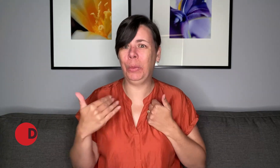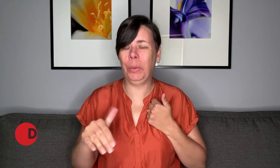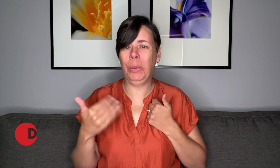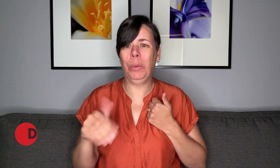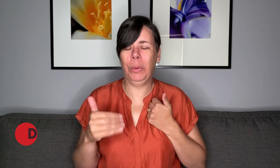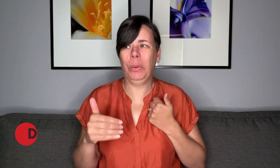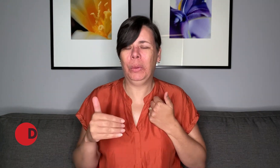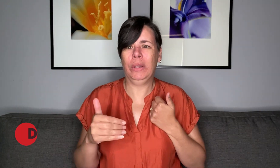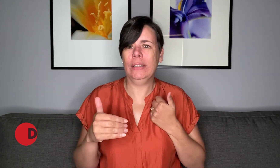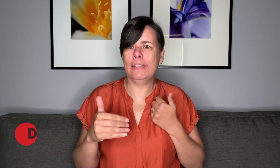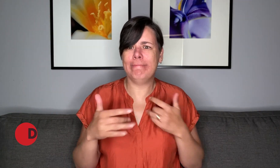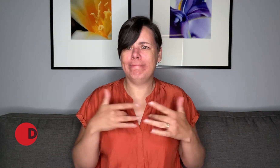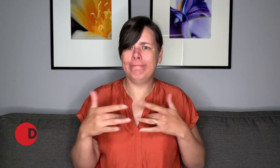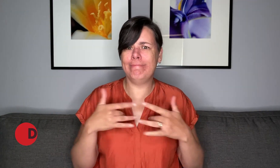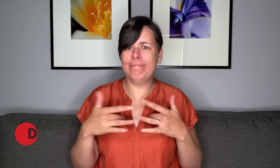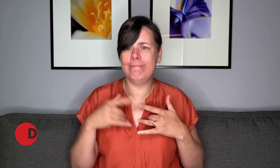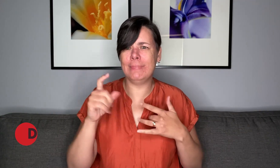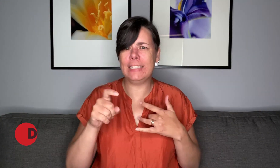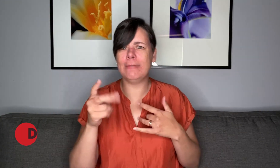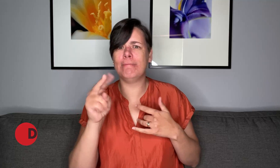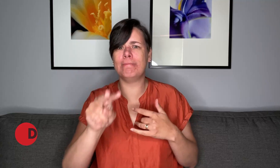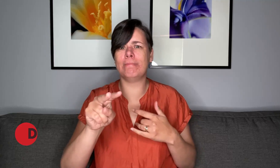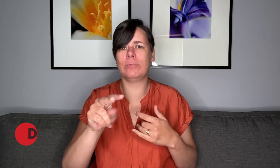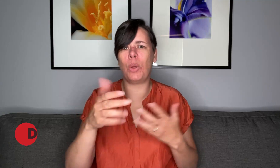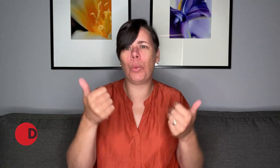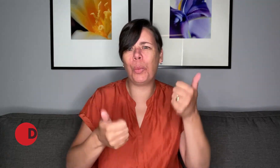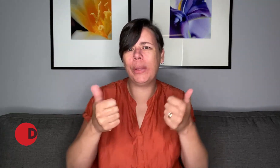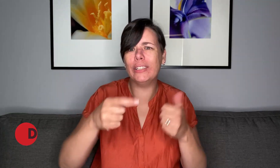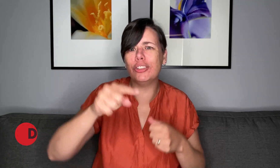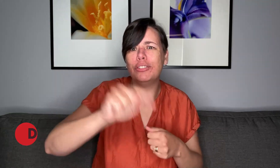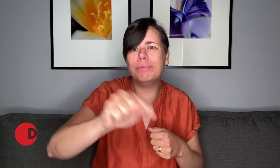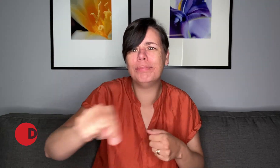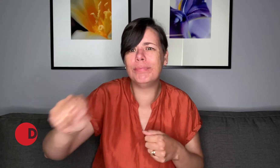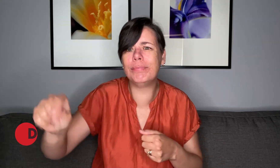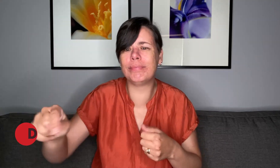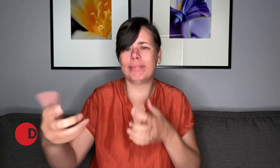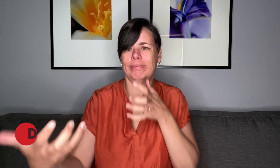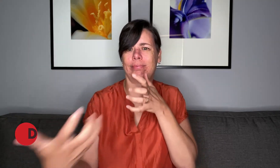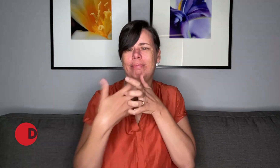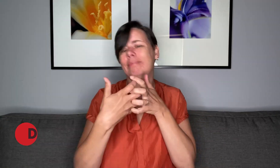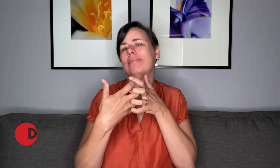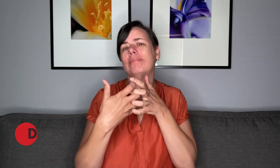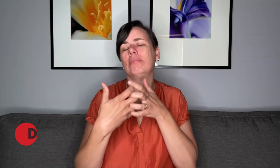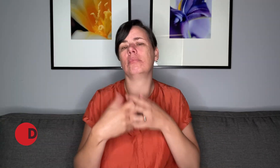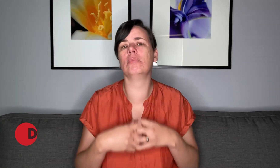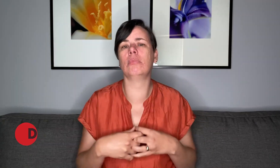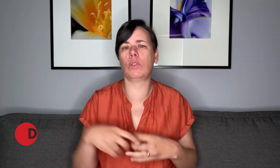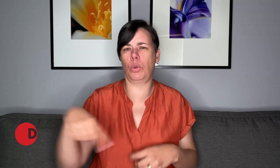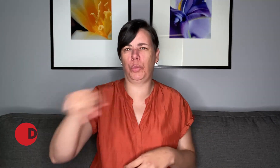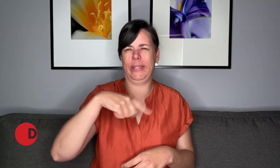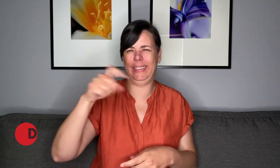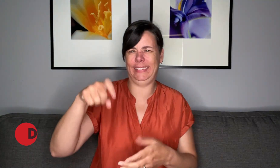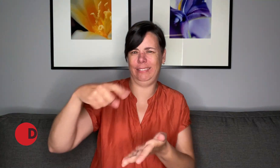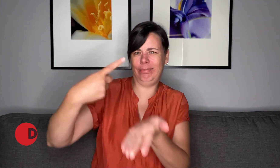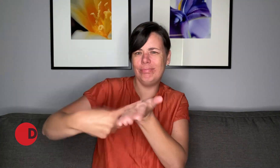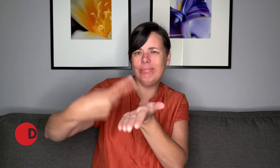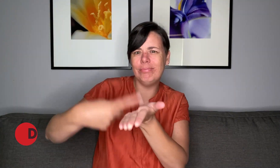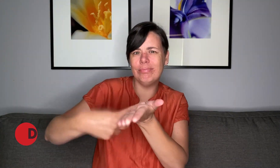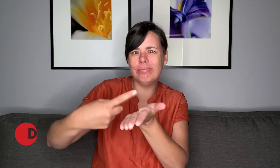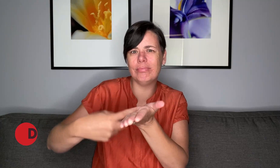Which party meets our needs? Need to discuss. Now I notice the majority do not provide